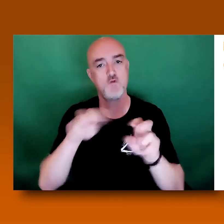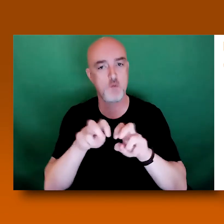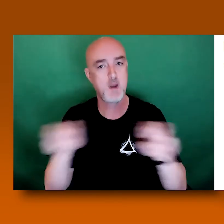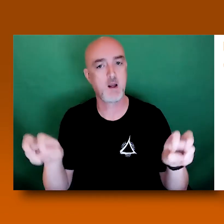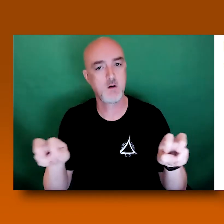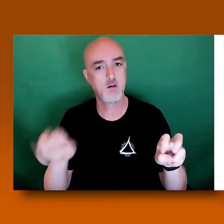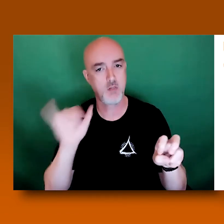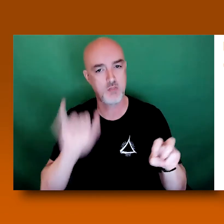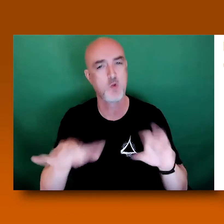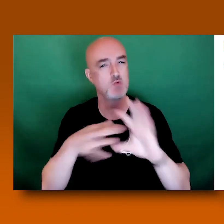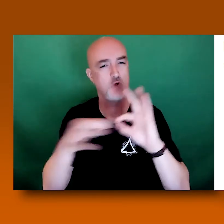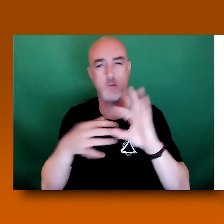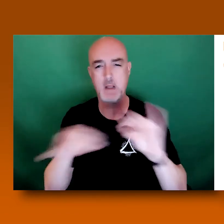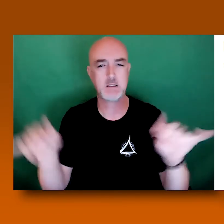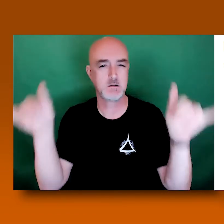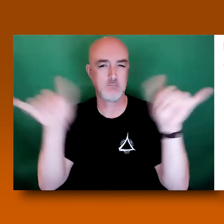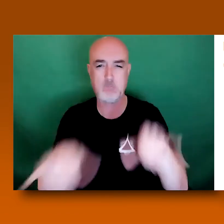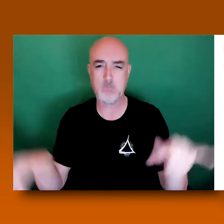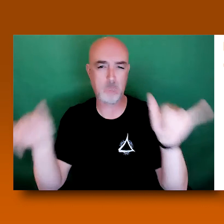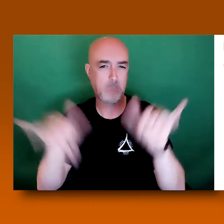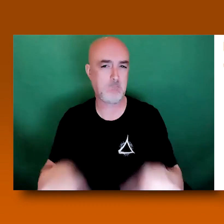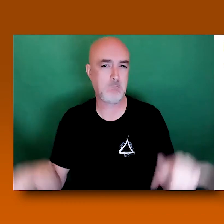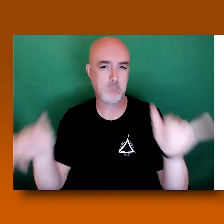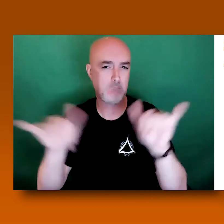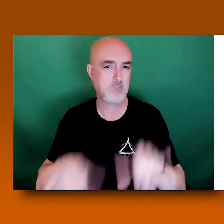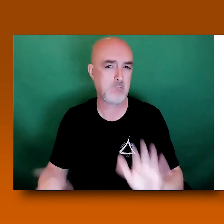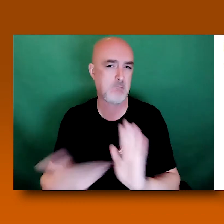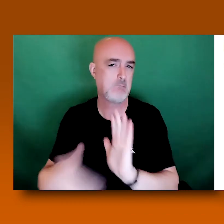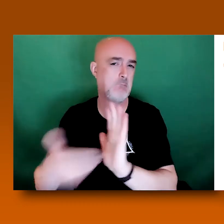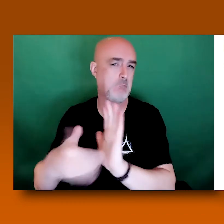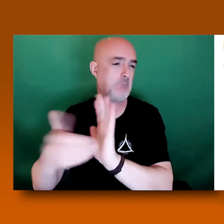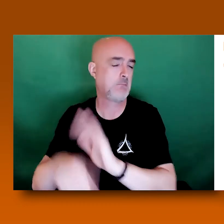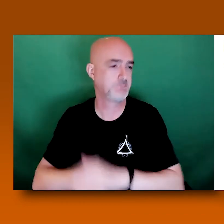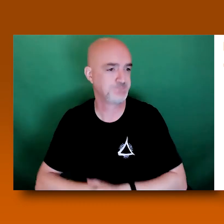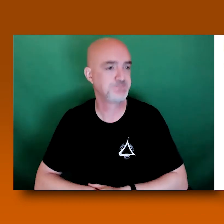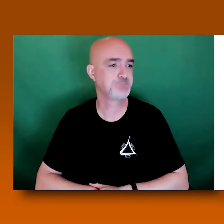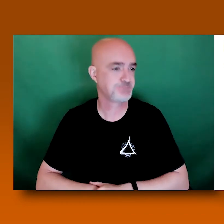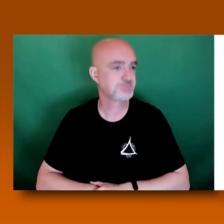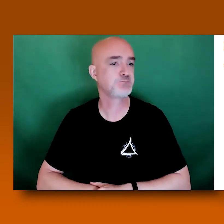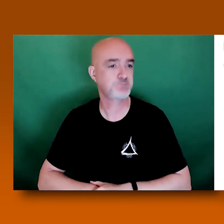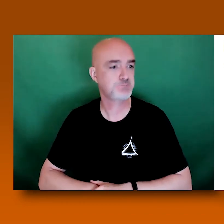are very common phrases, and what-- the examples are shown on the slide.